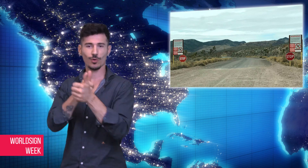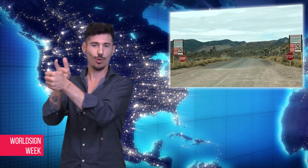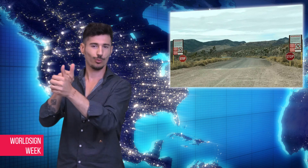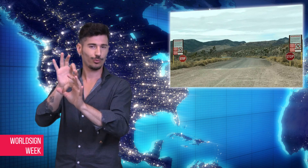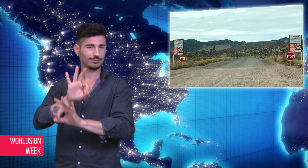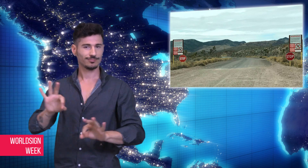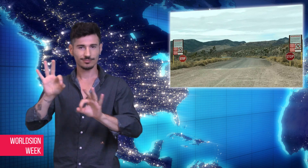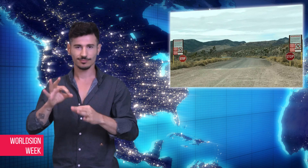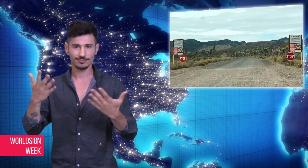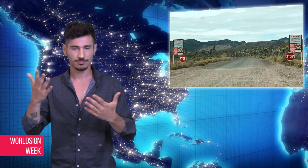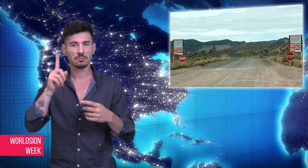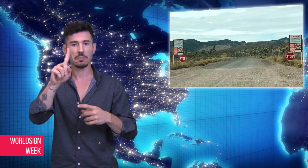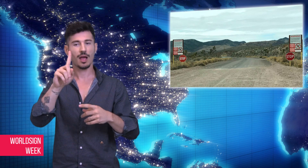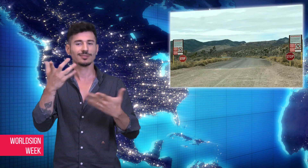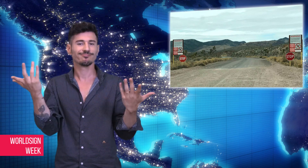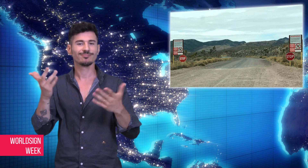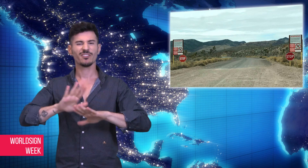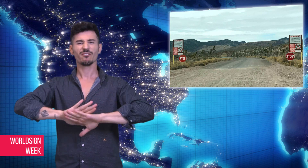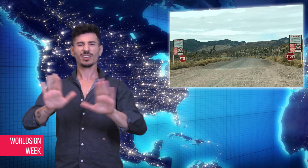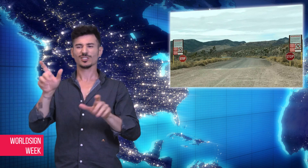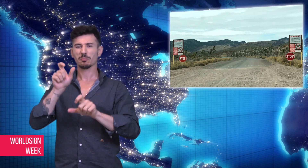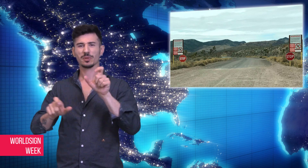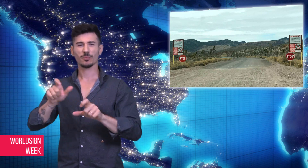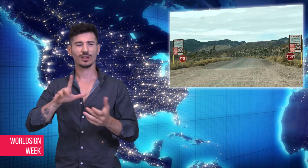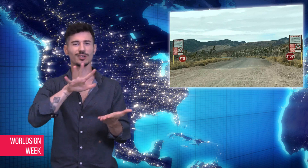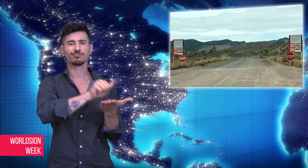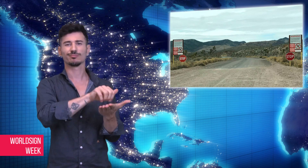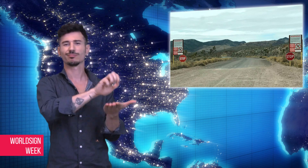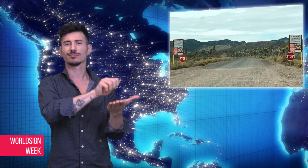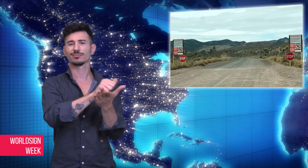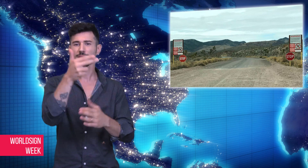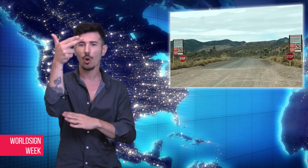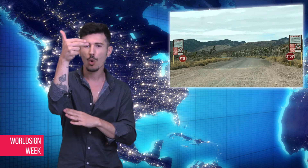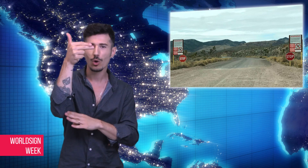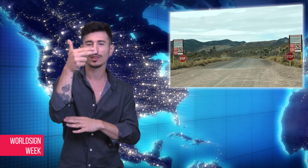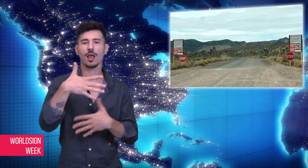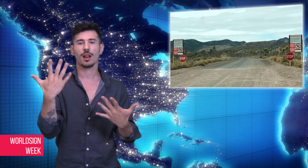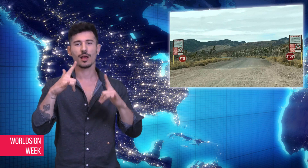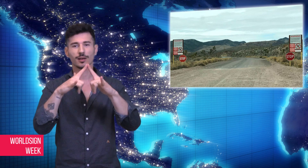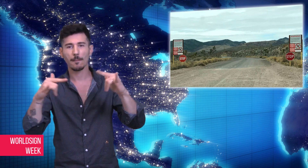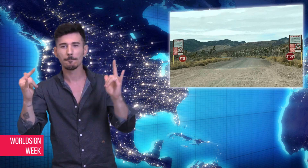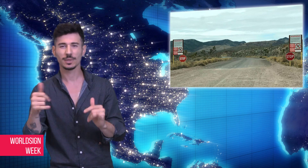persons! Although Facebook removed the event for